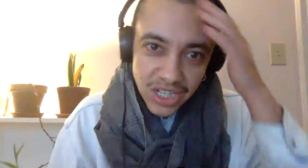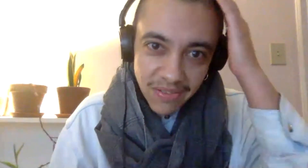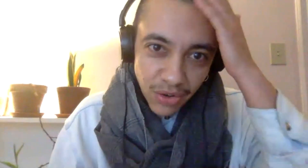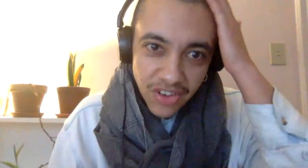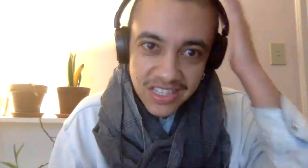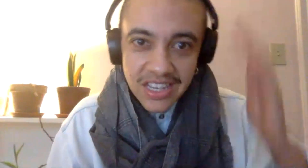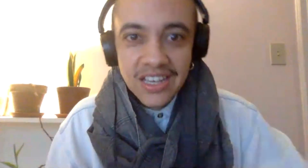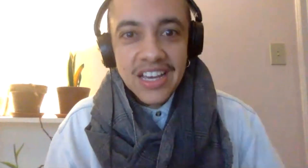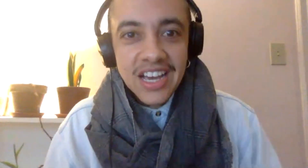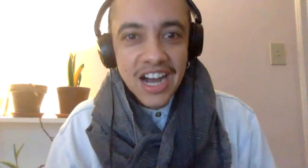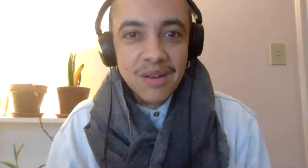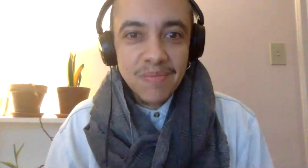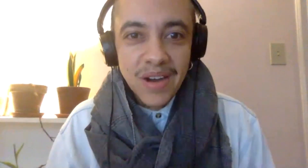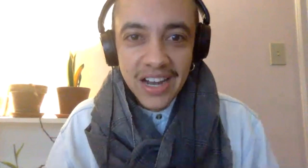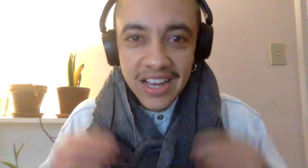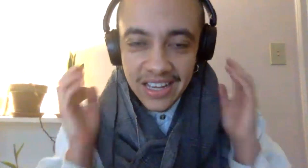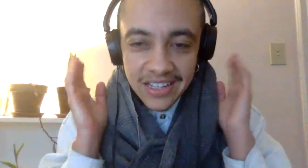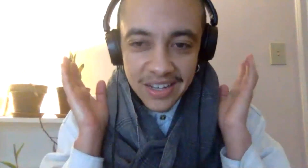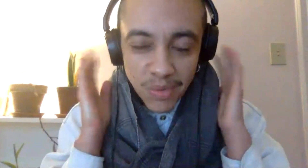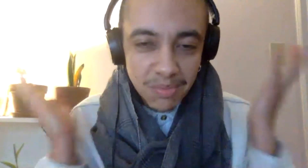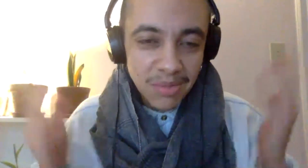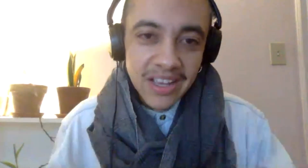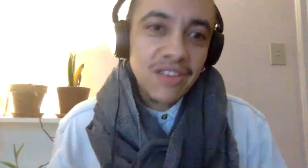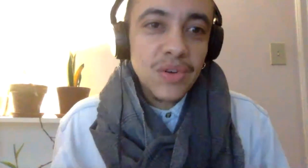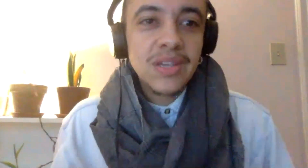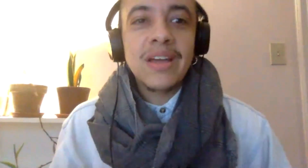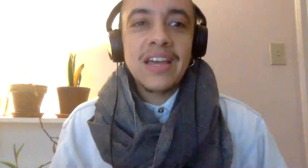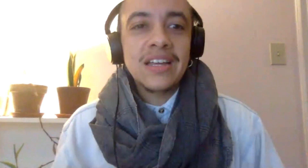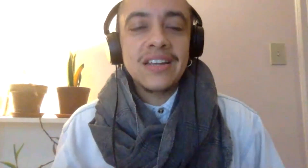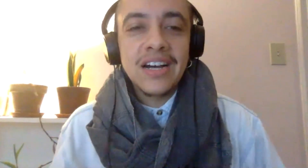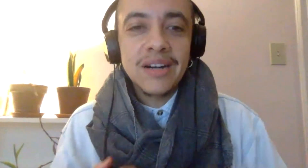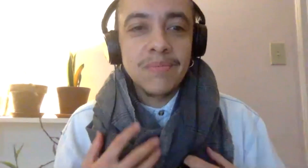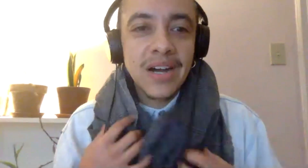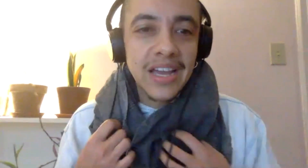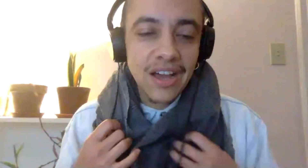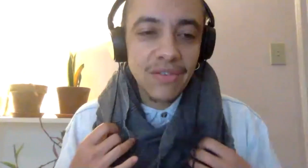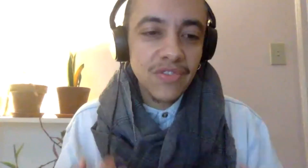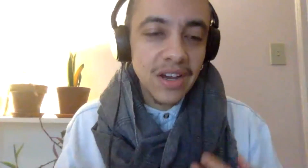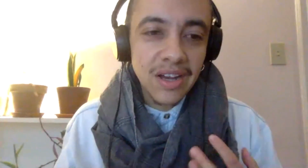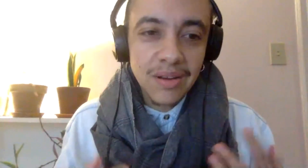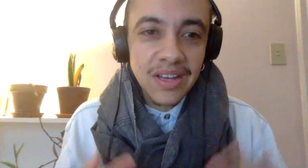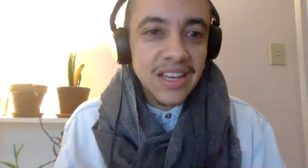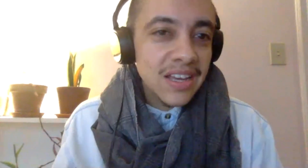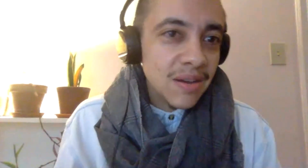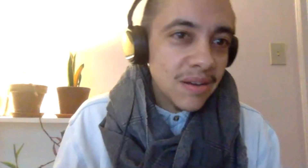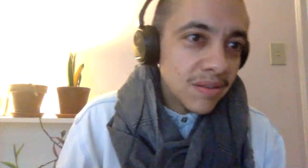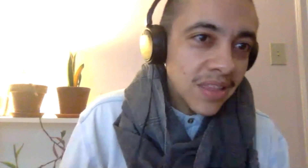fuzzy. I am wearing big black headphones on my head. I have